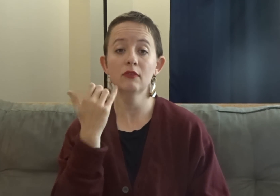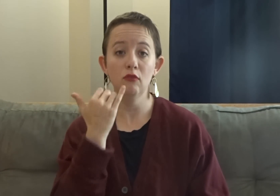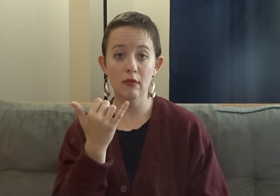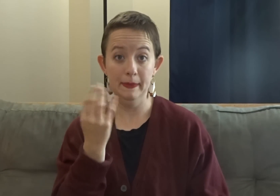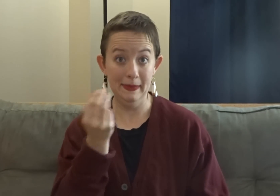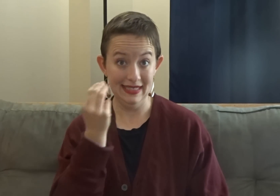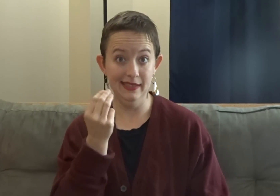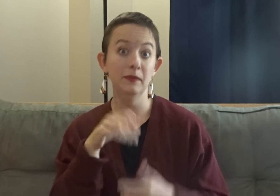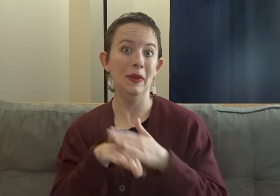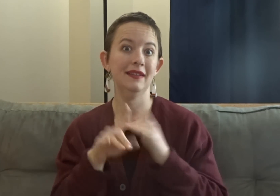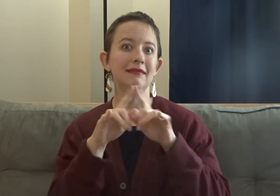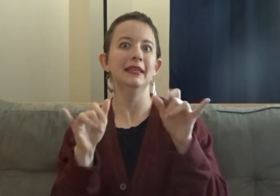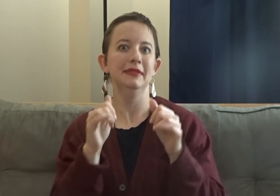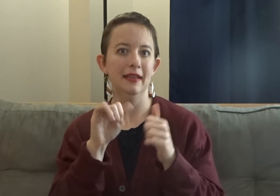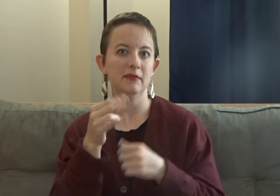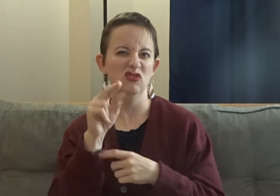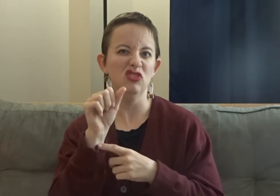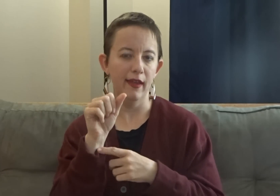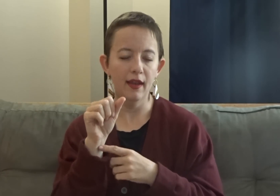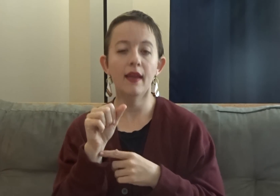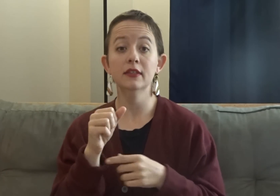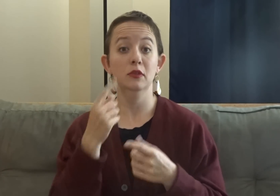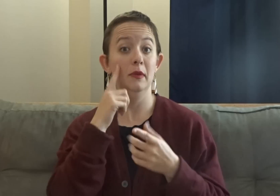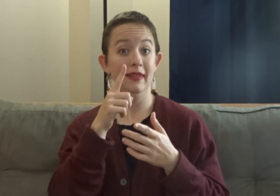I called on Monday and went in at the same time as Jenna.